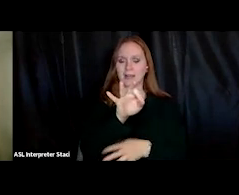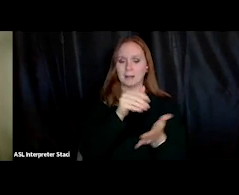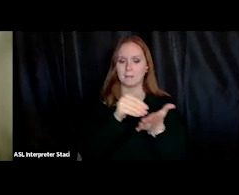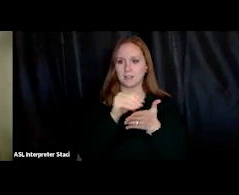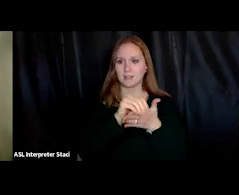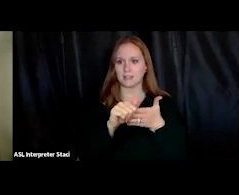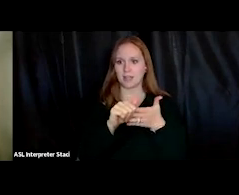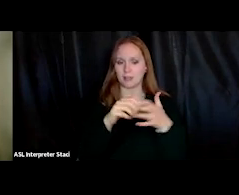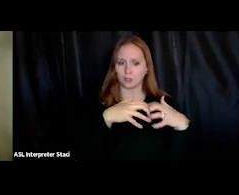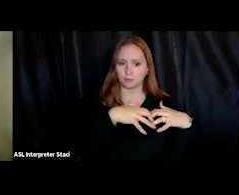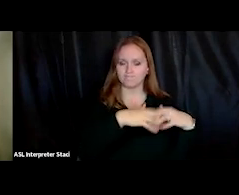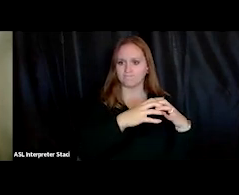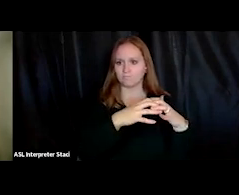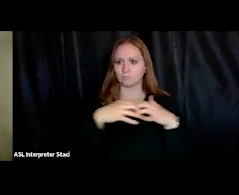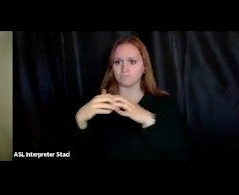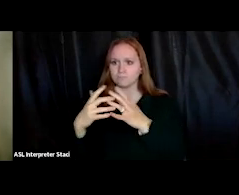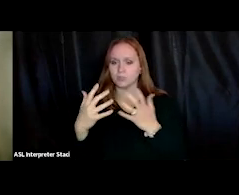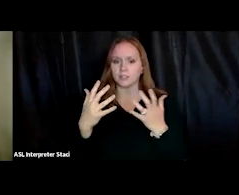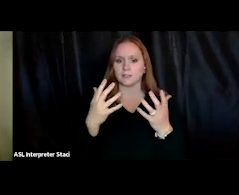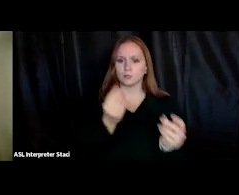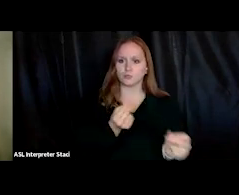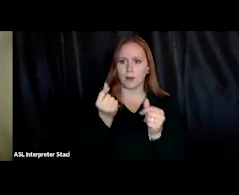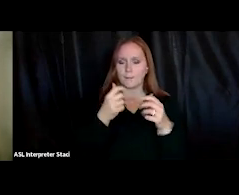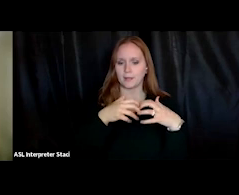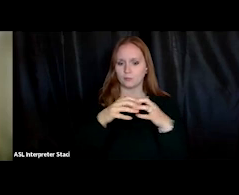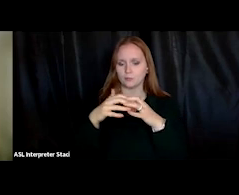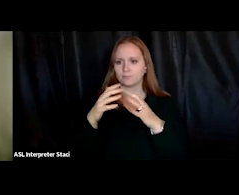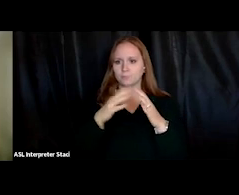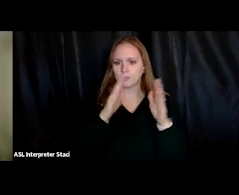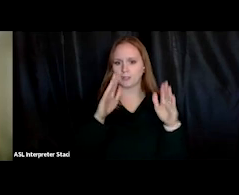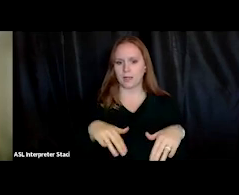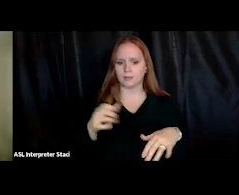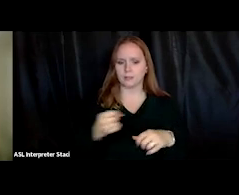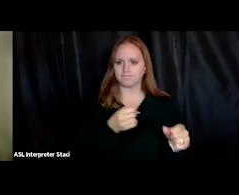that will bring continuum of care funds to 23 counties in the Texas panhandle